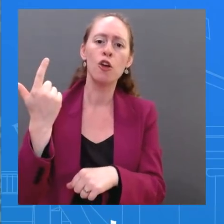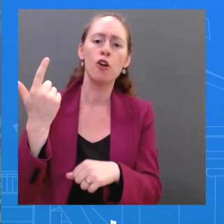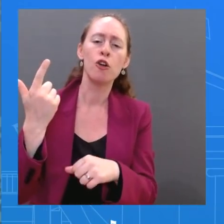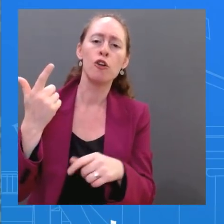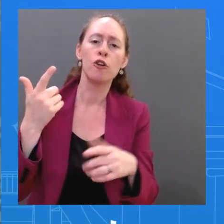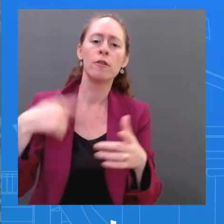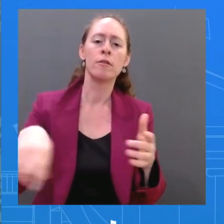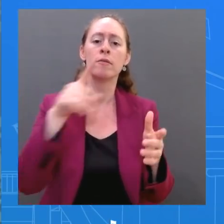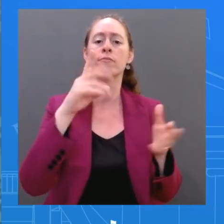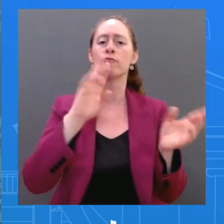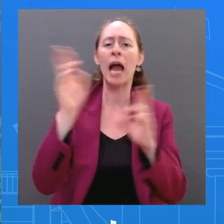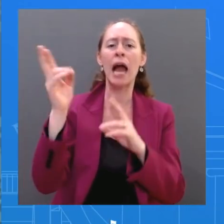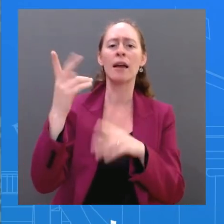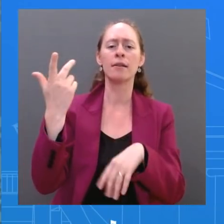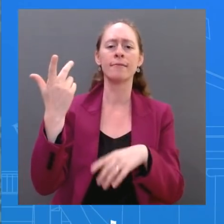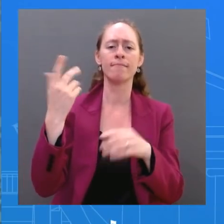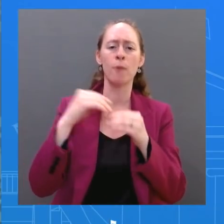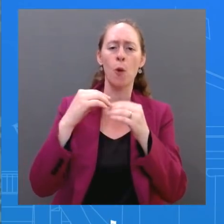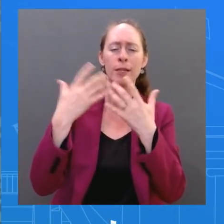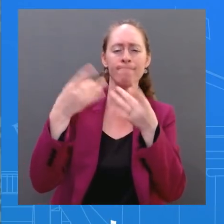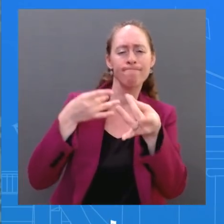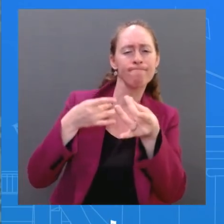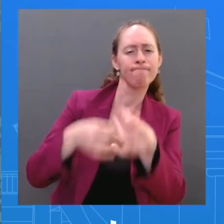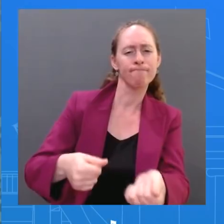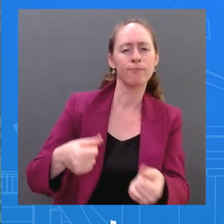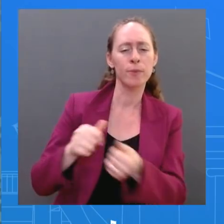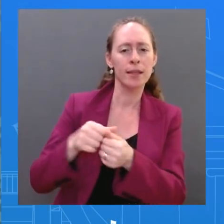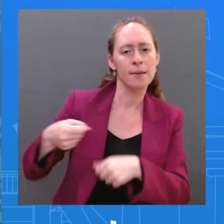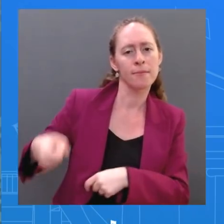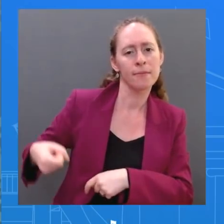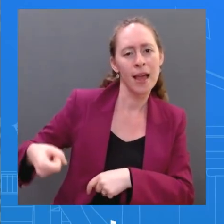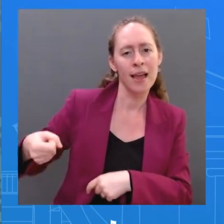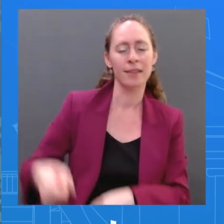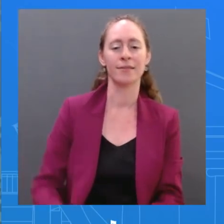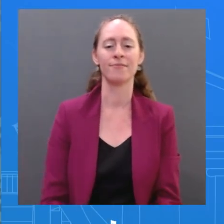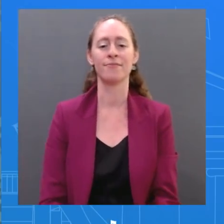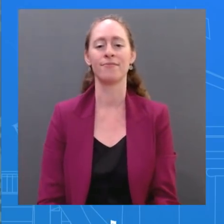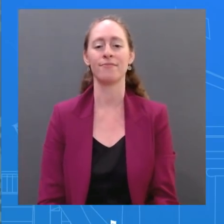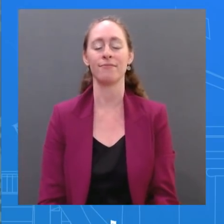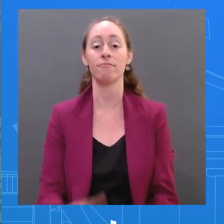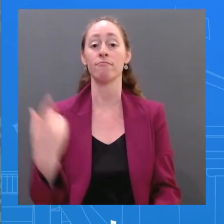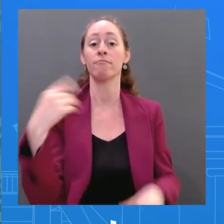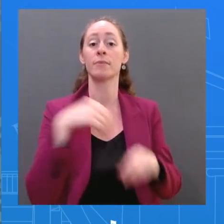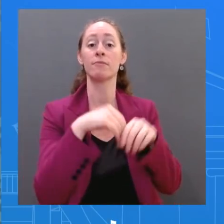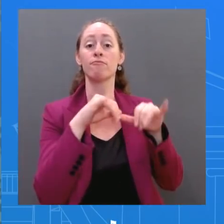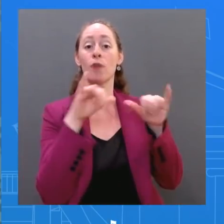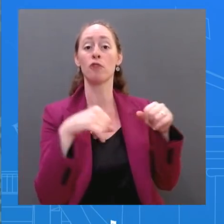the Bipartisan Infrastructure Law will pour $5 billion into similar terminal projects